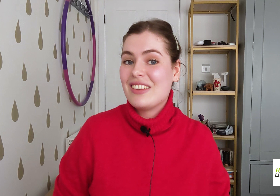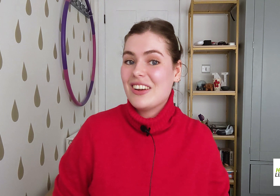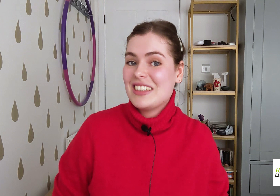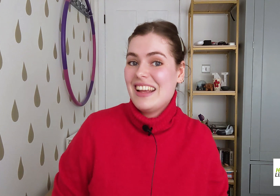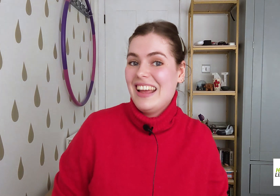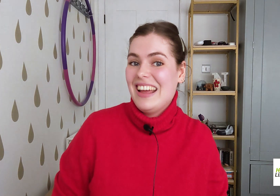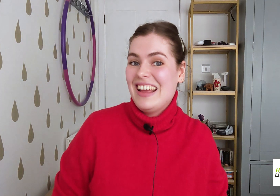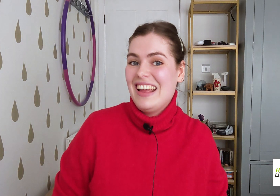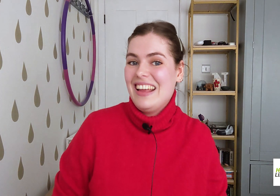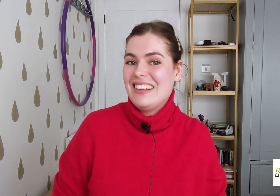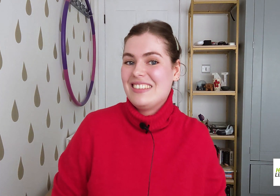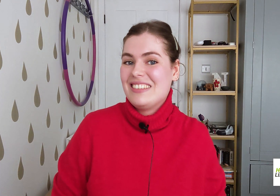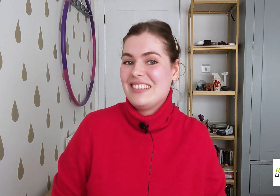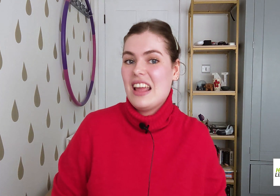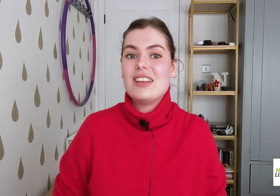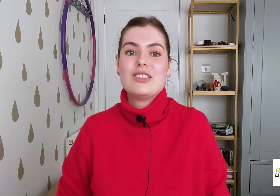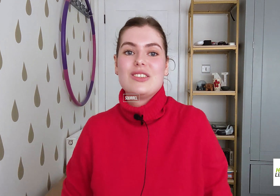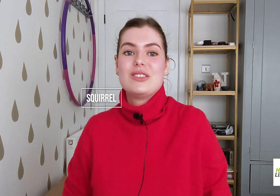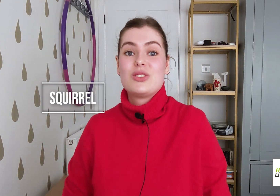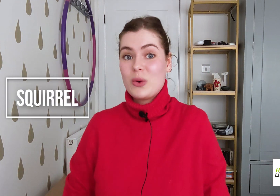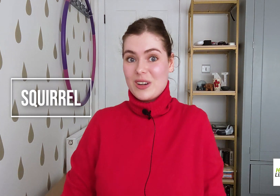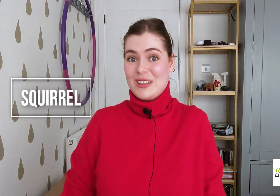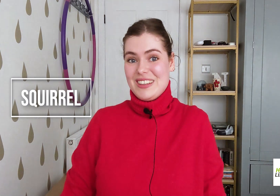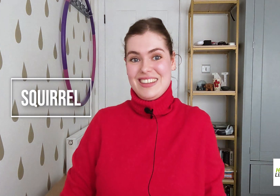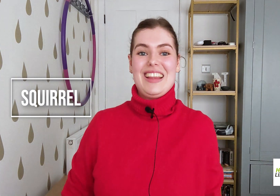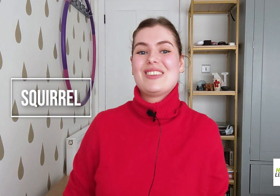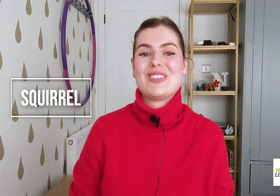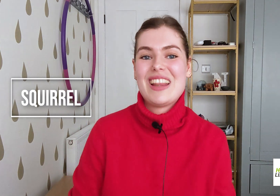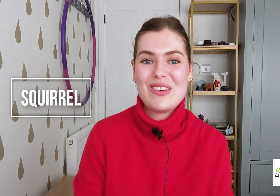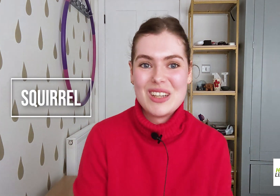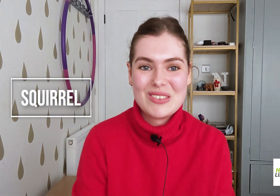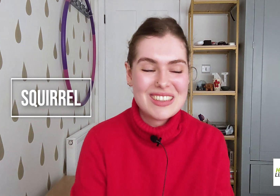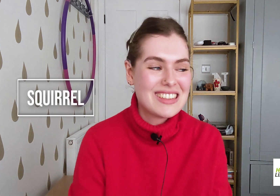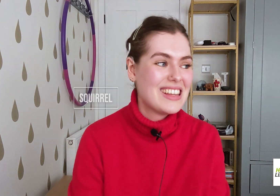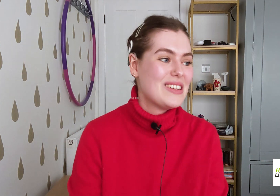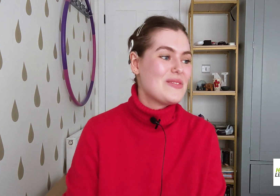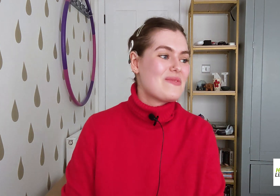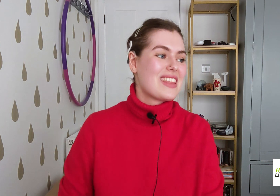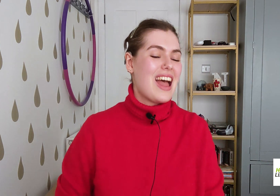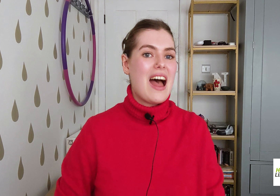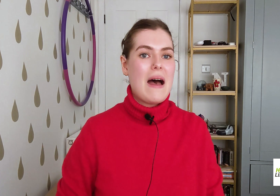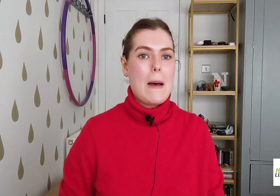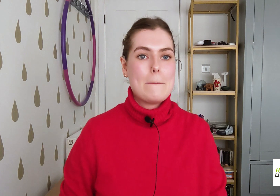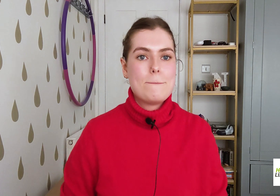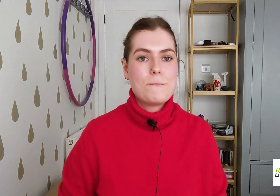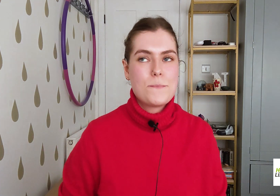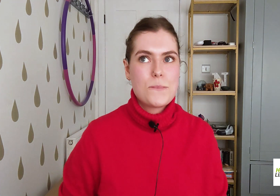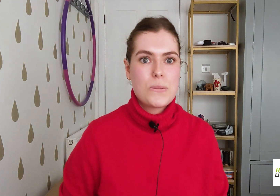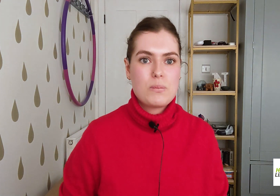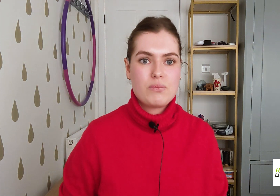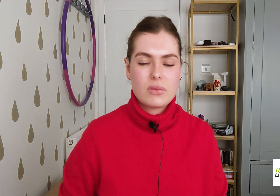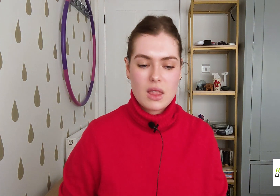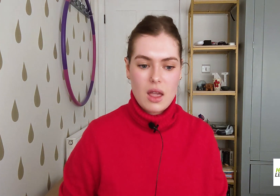You got it? “SQUIRREL”. That's what that word was.